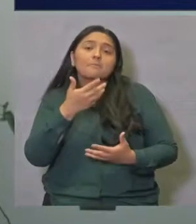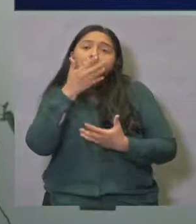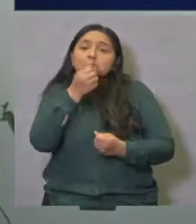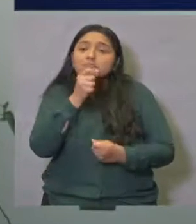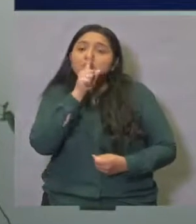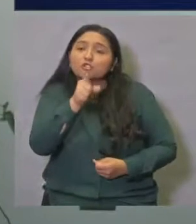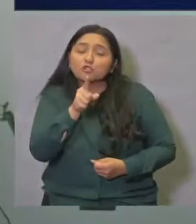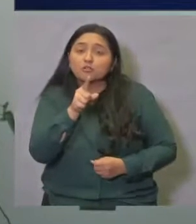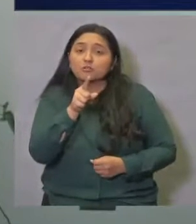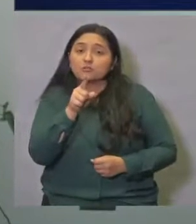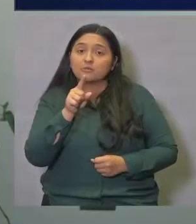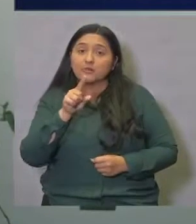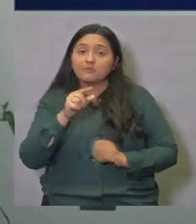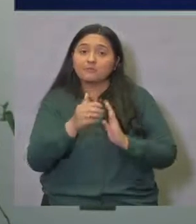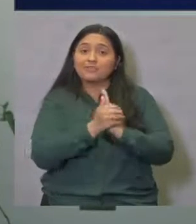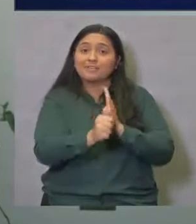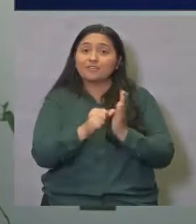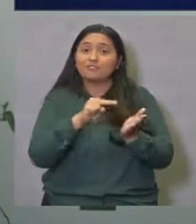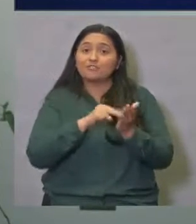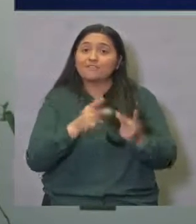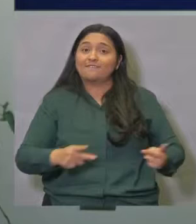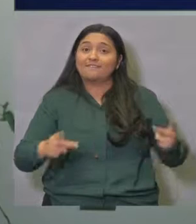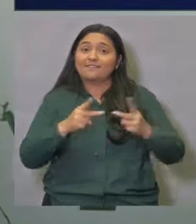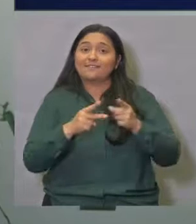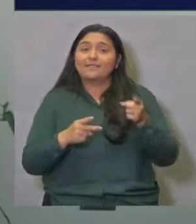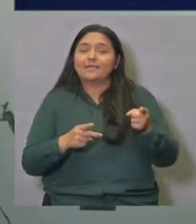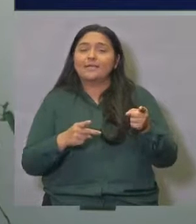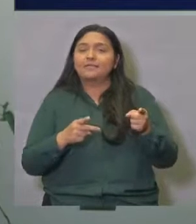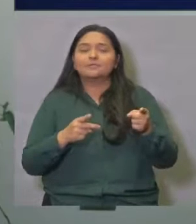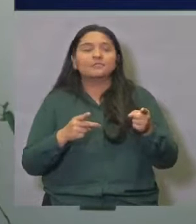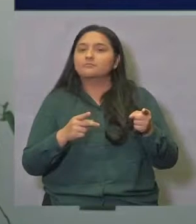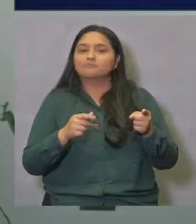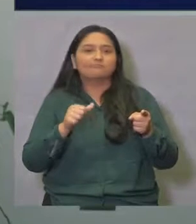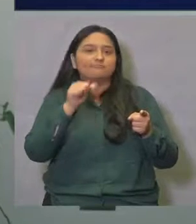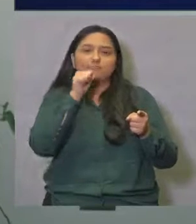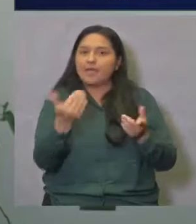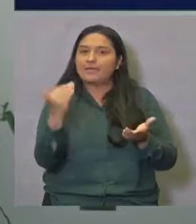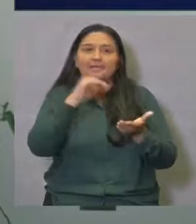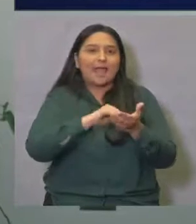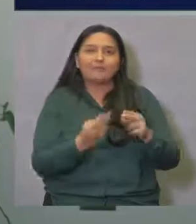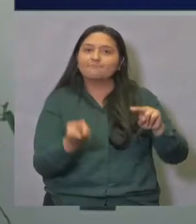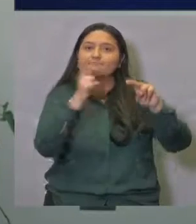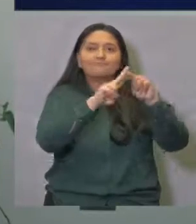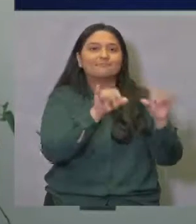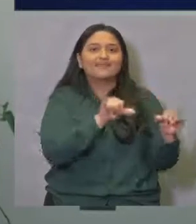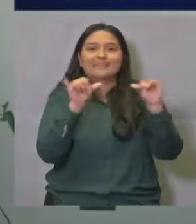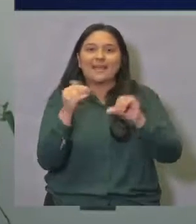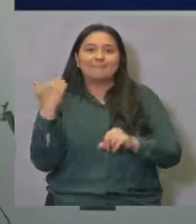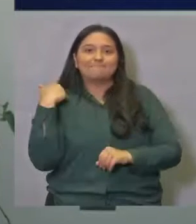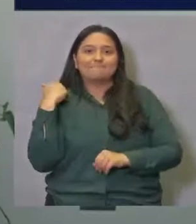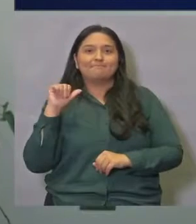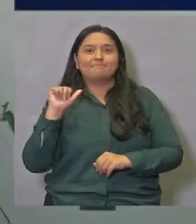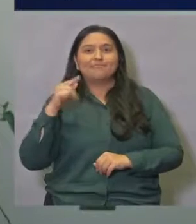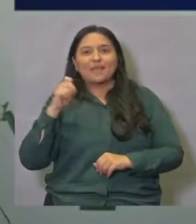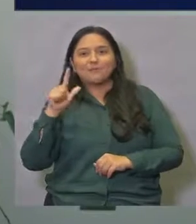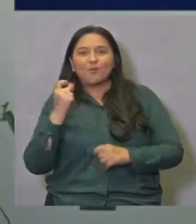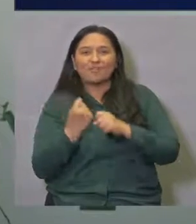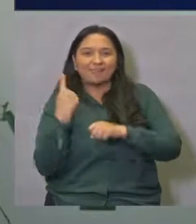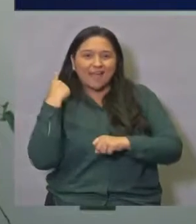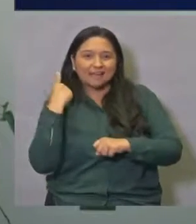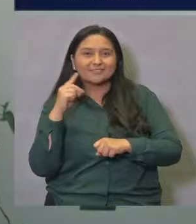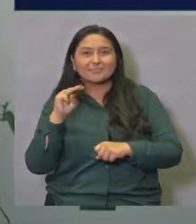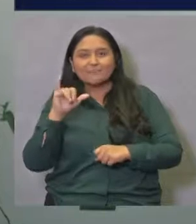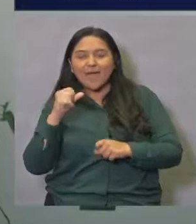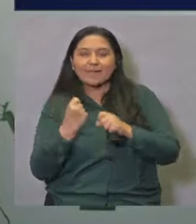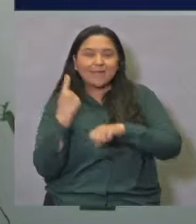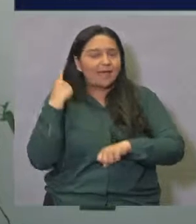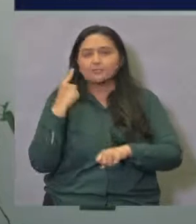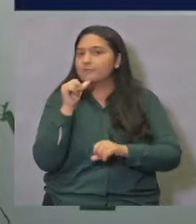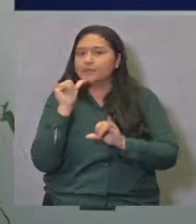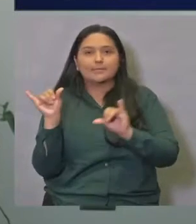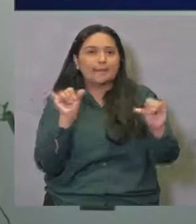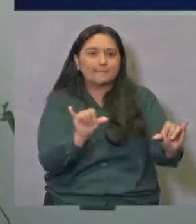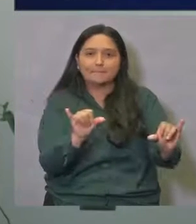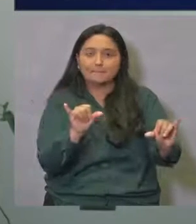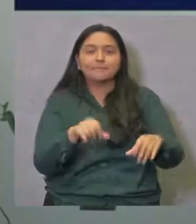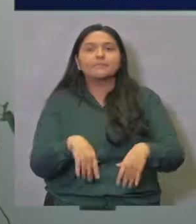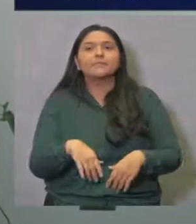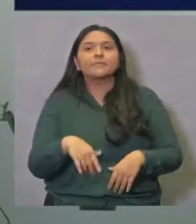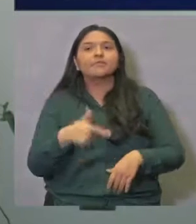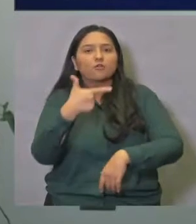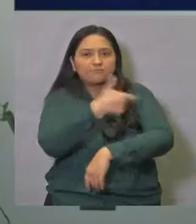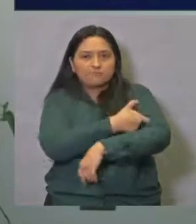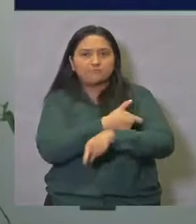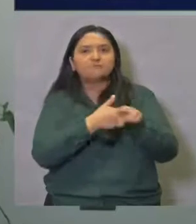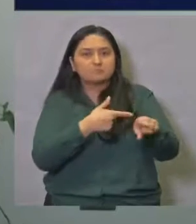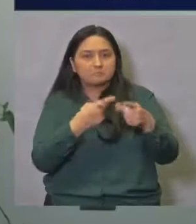CONFIDENT ABOUT IS -- IS THAT